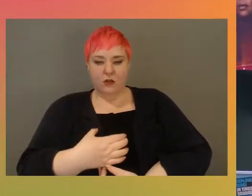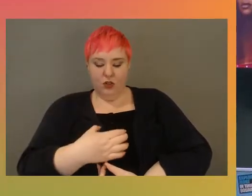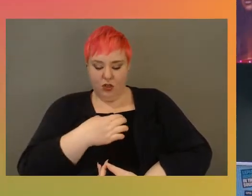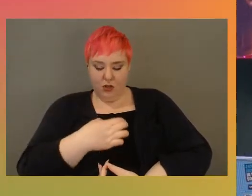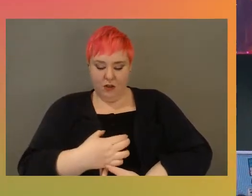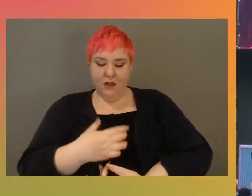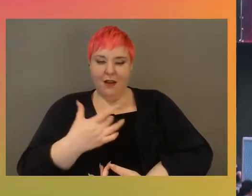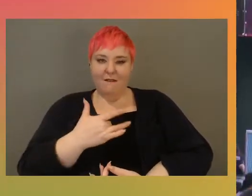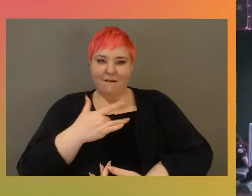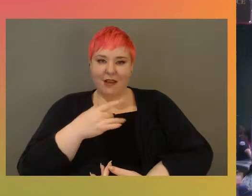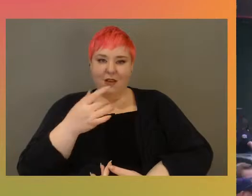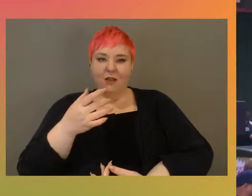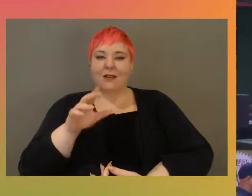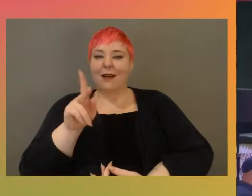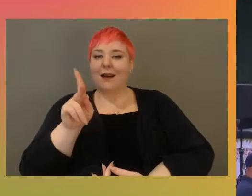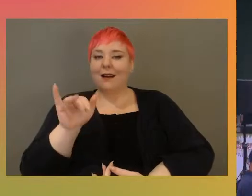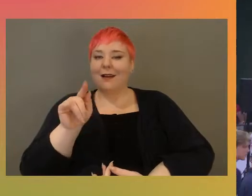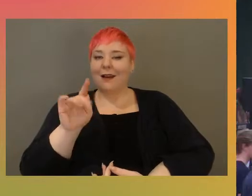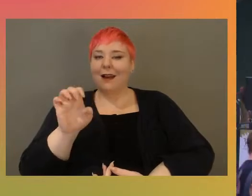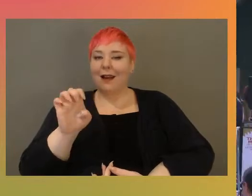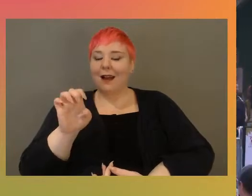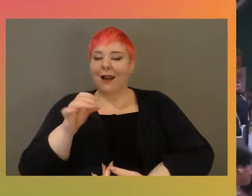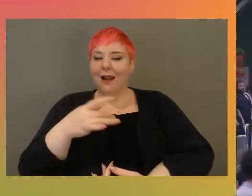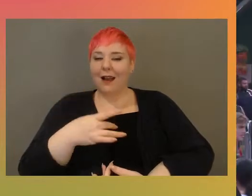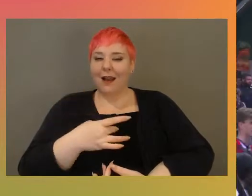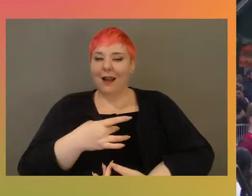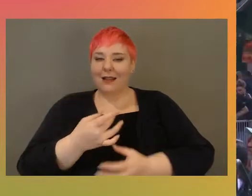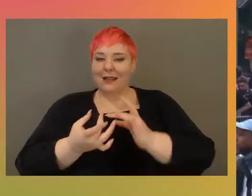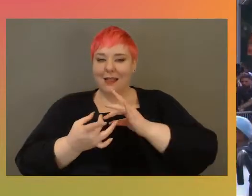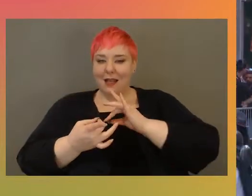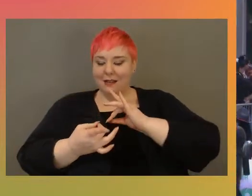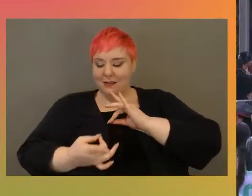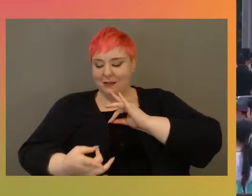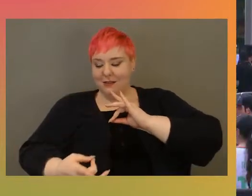FEEL LIKE YOU'RE TAILBONE IS A TAPROOT THAT GOES TO THE CENTER OF THE ROOT.